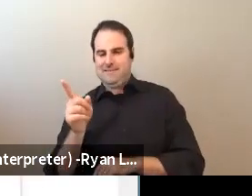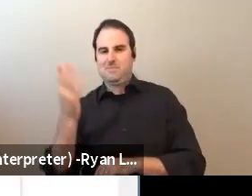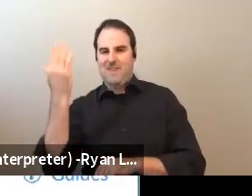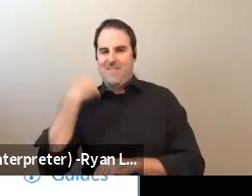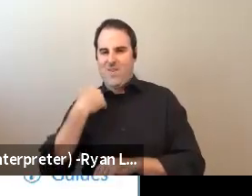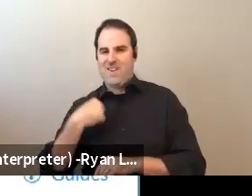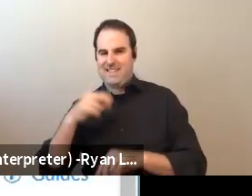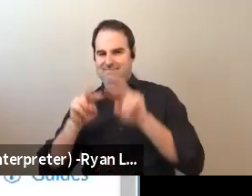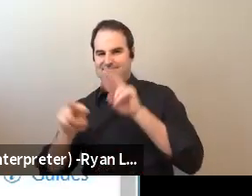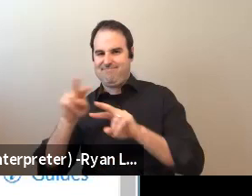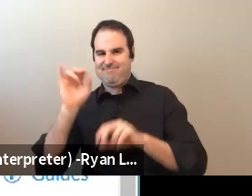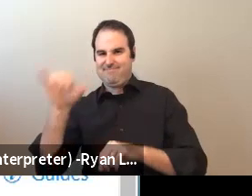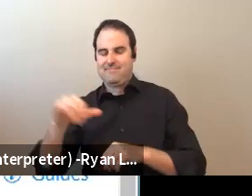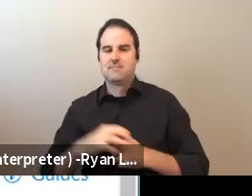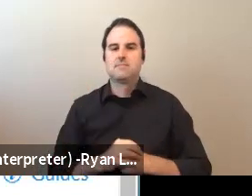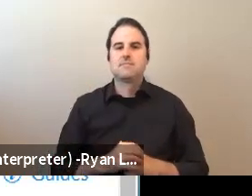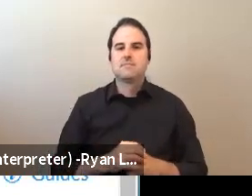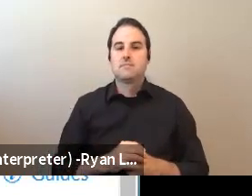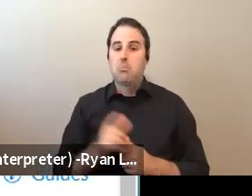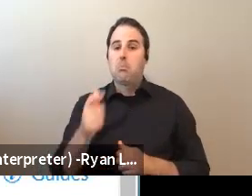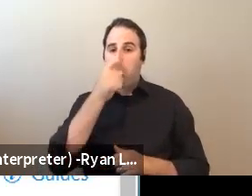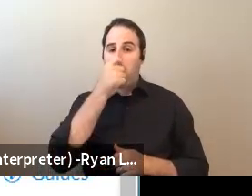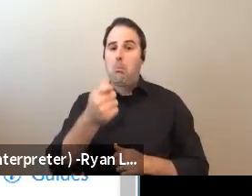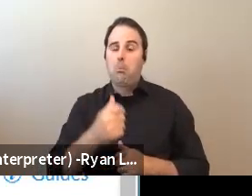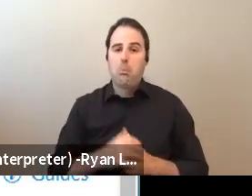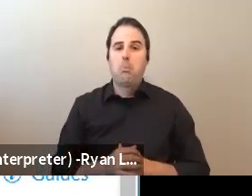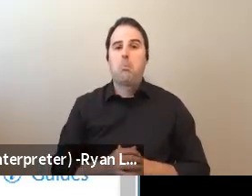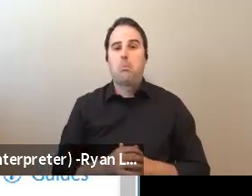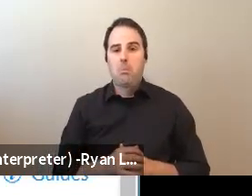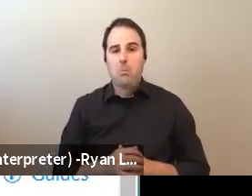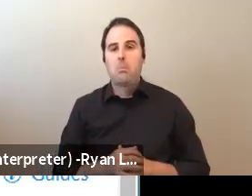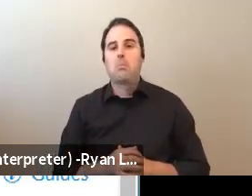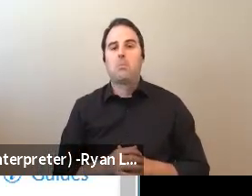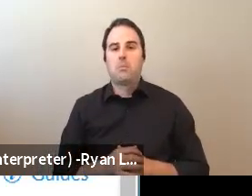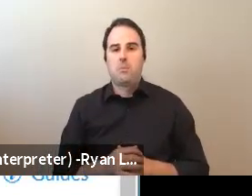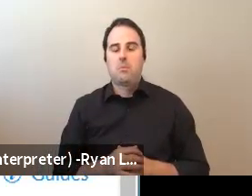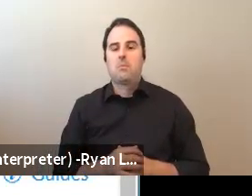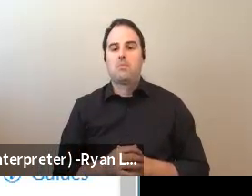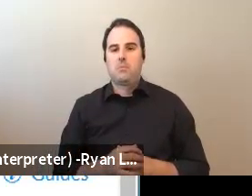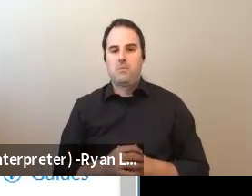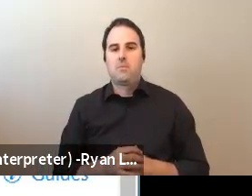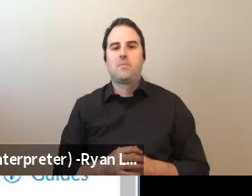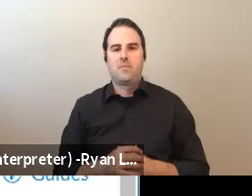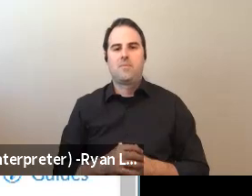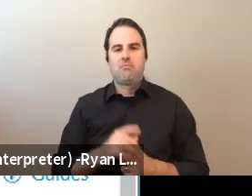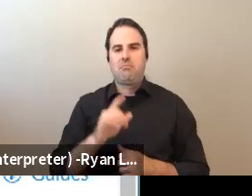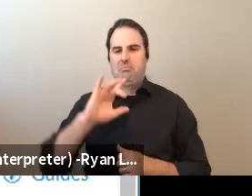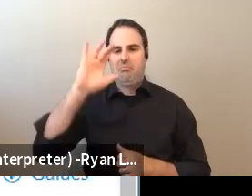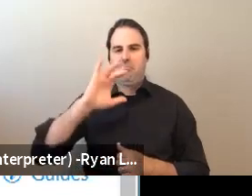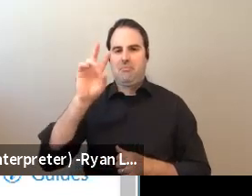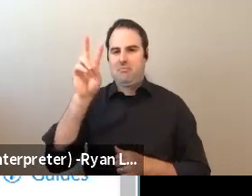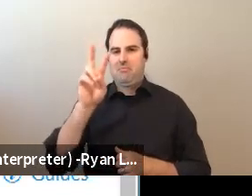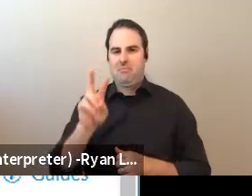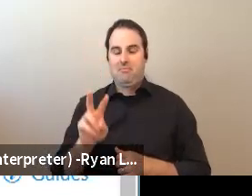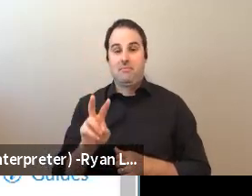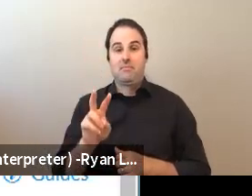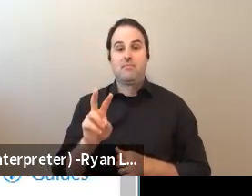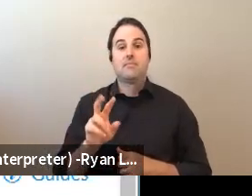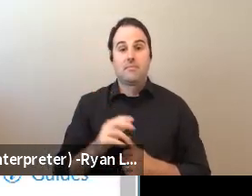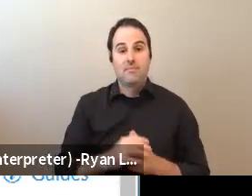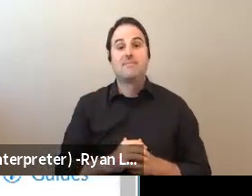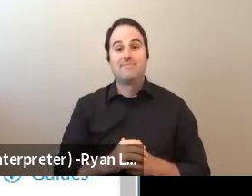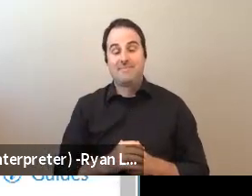Sally Potter: It's looks pretty interesting. And so you can see here, this, this is your view of it. It does not look like